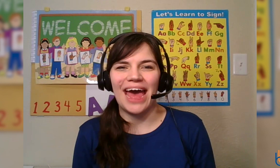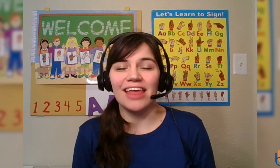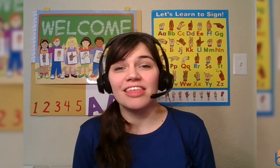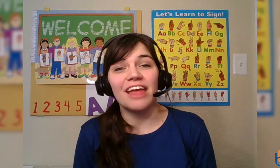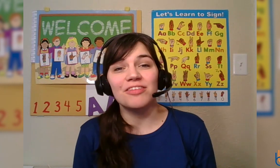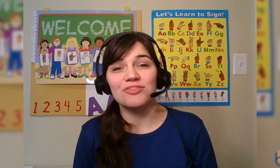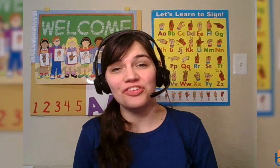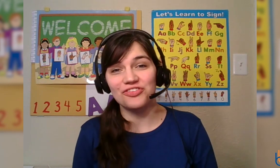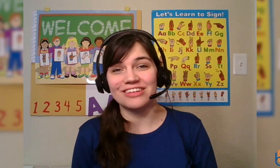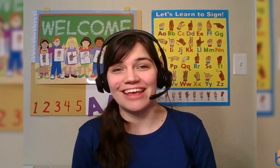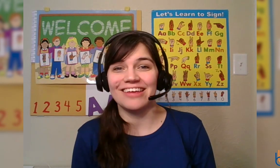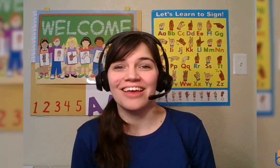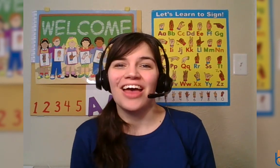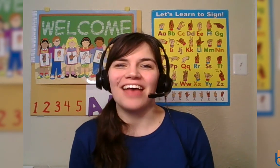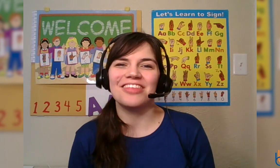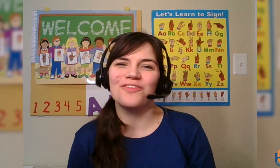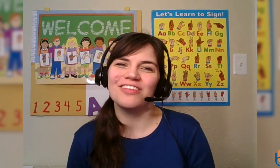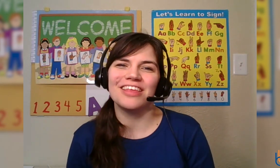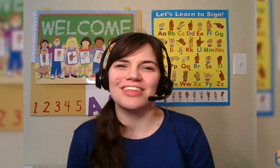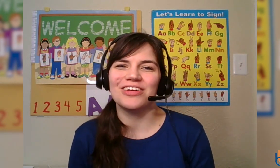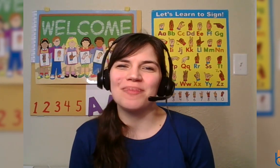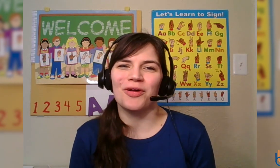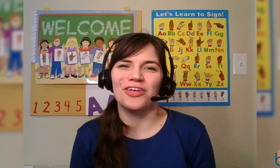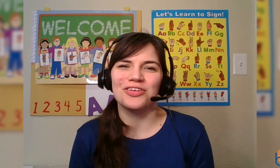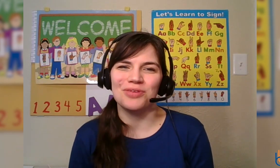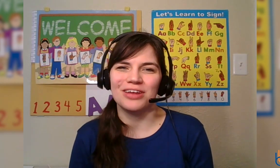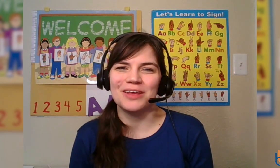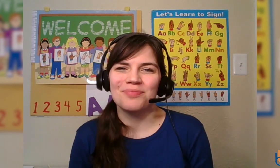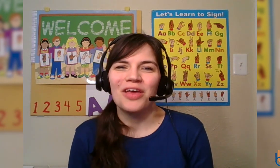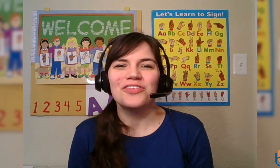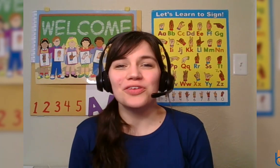path that some children take as they visit their neighborhood community. So